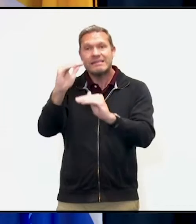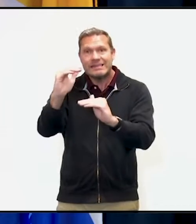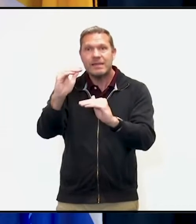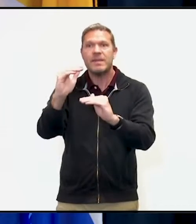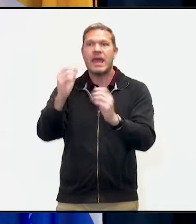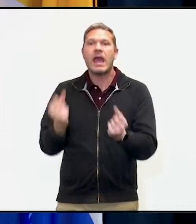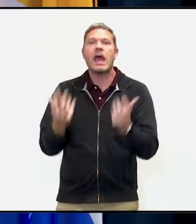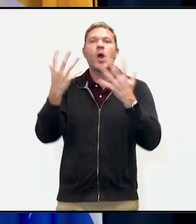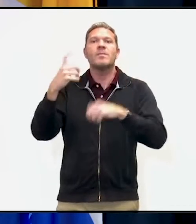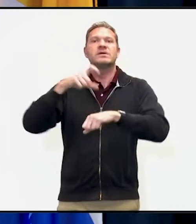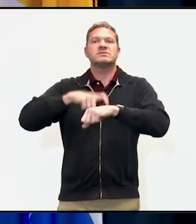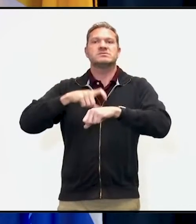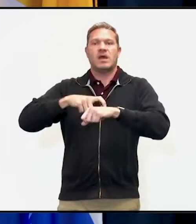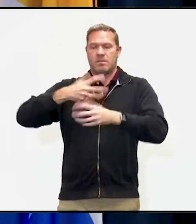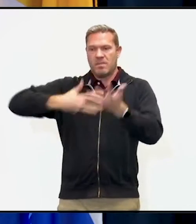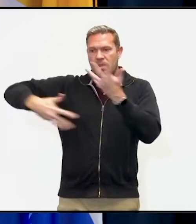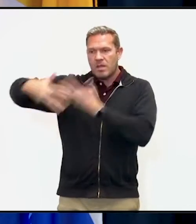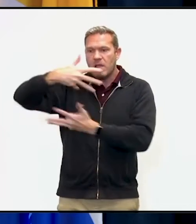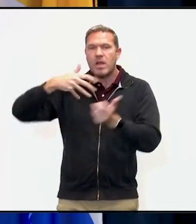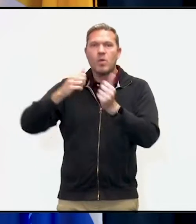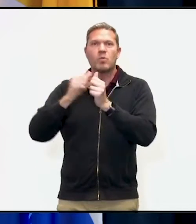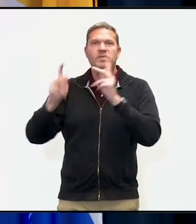immediate household.